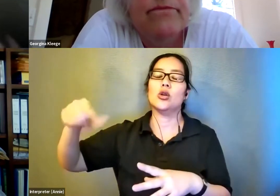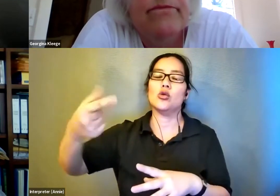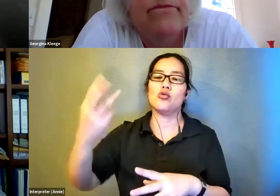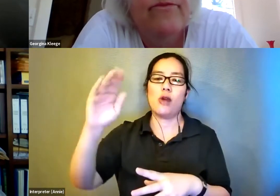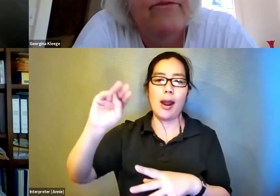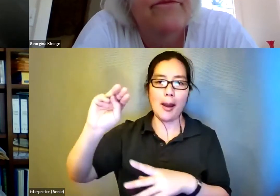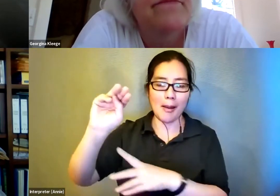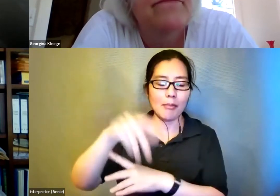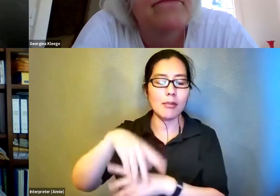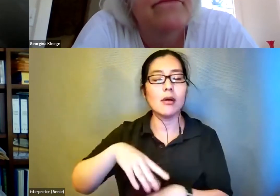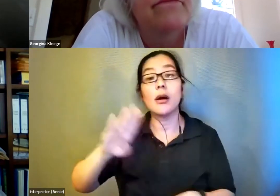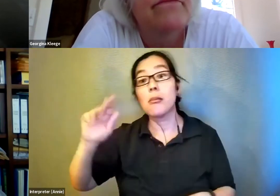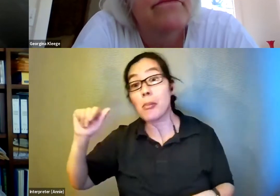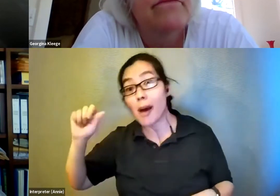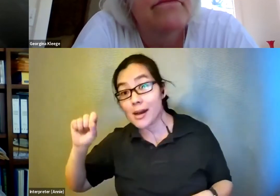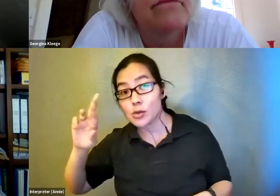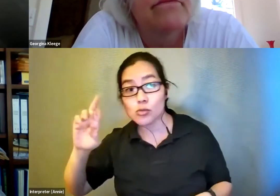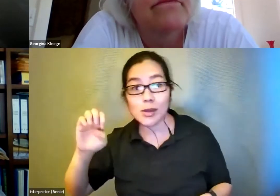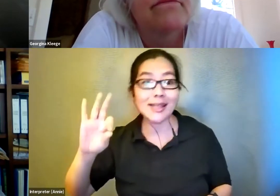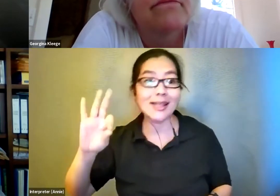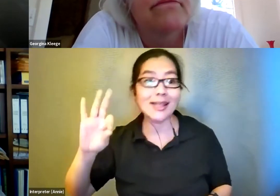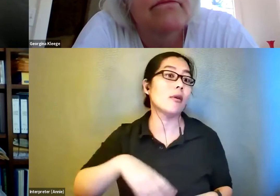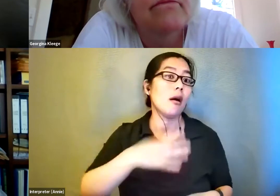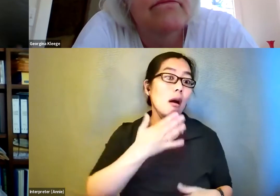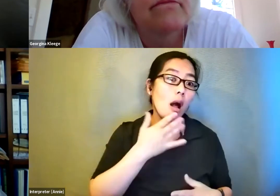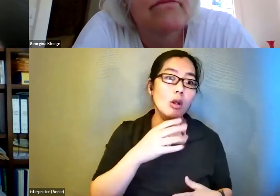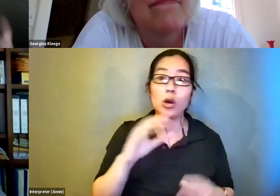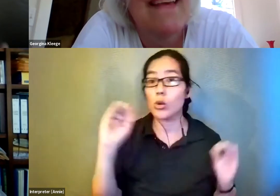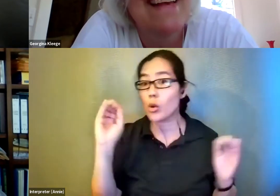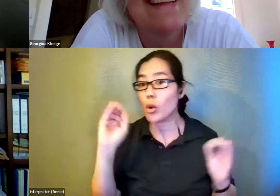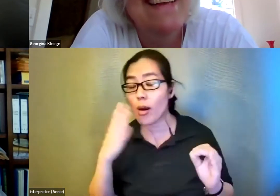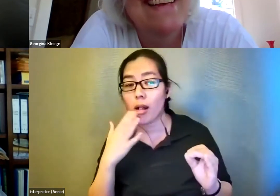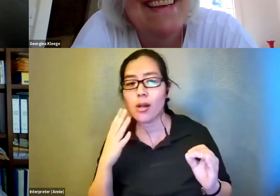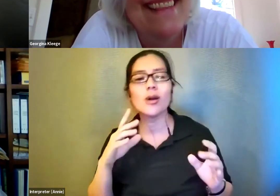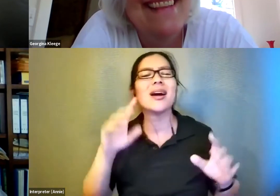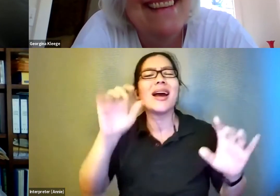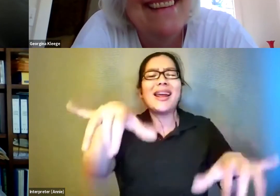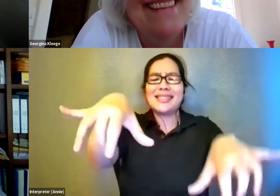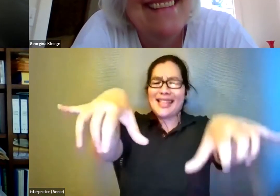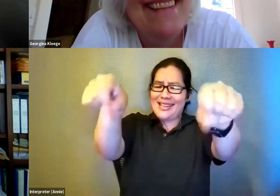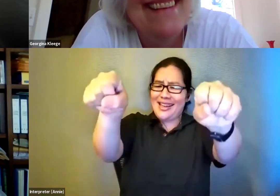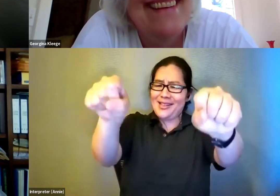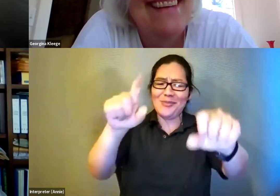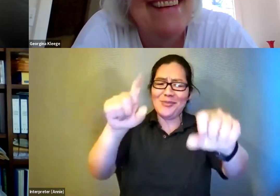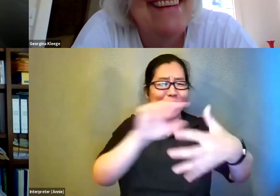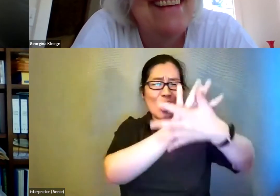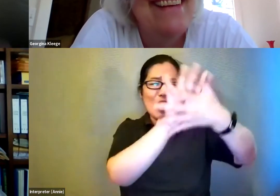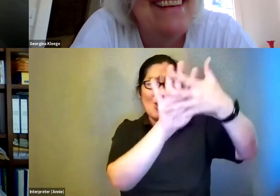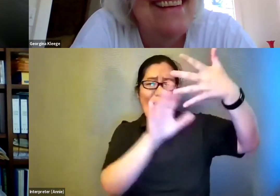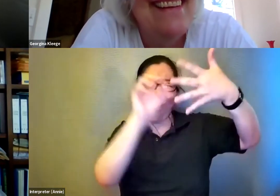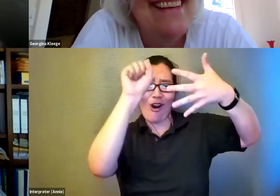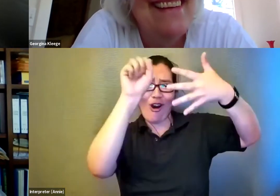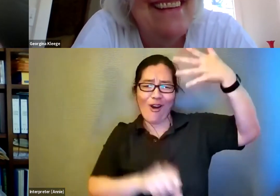Color without? Yes. We need them all. We need all these things and